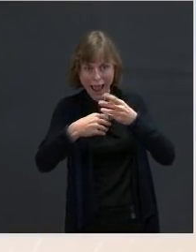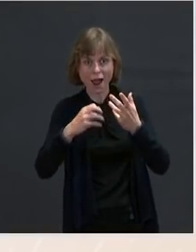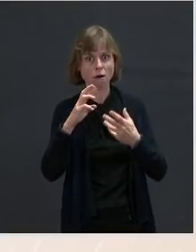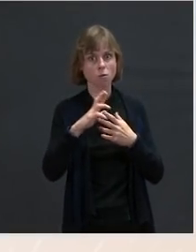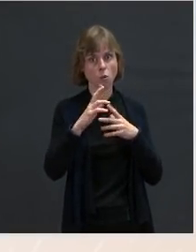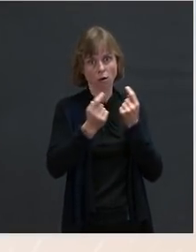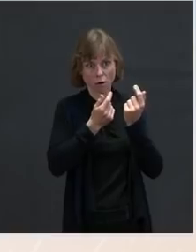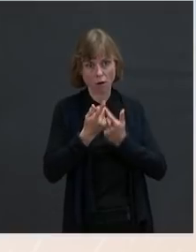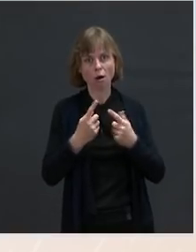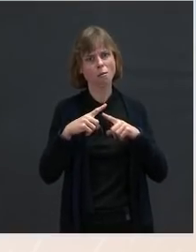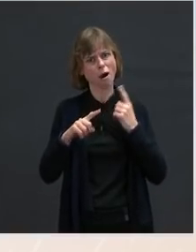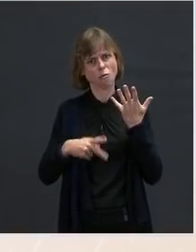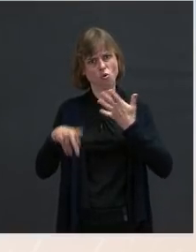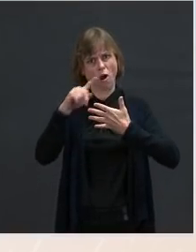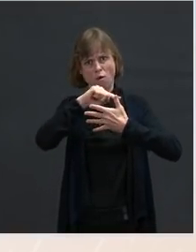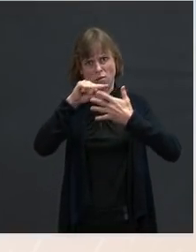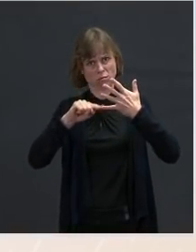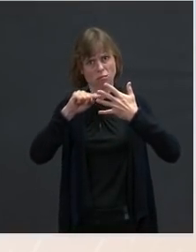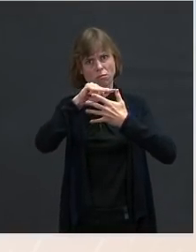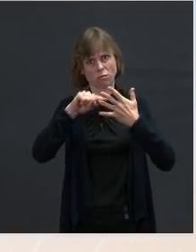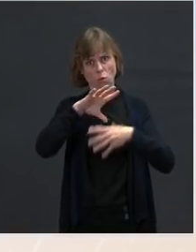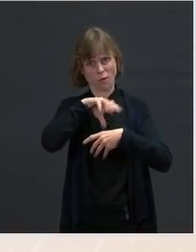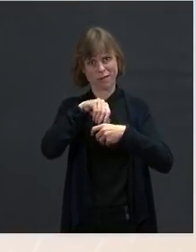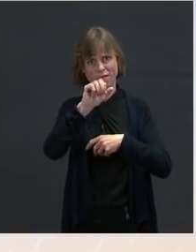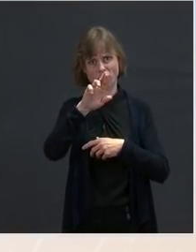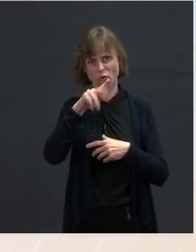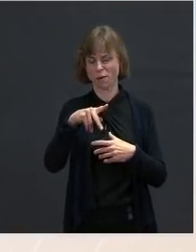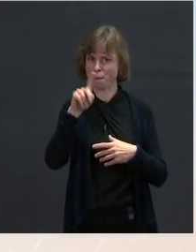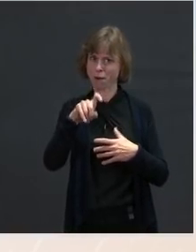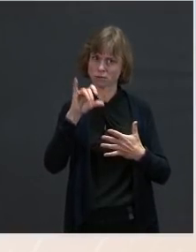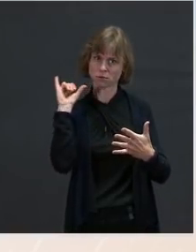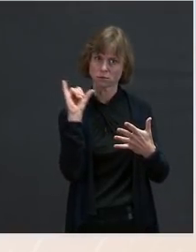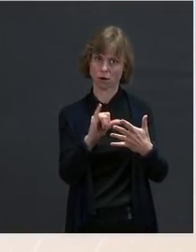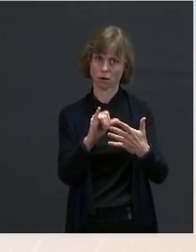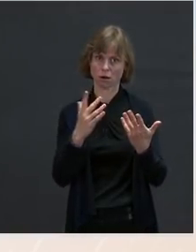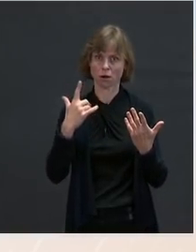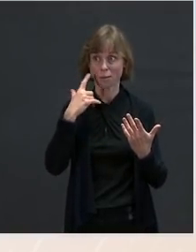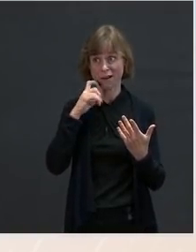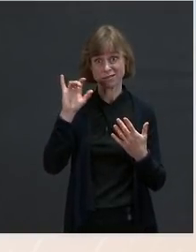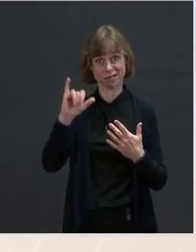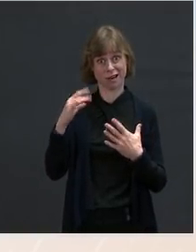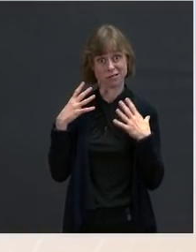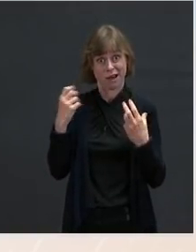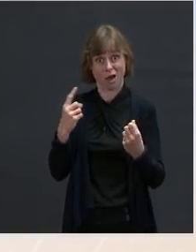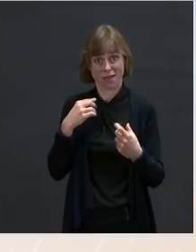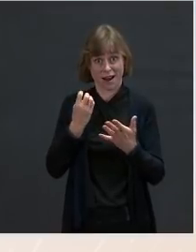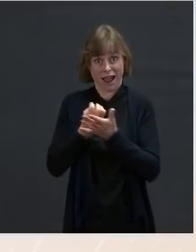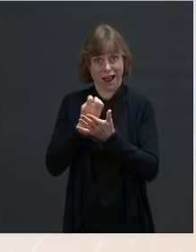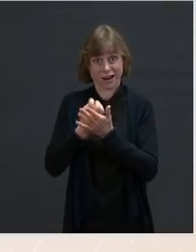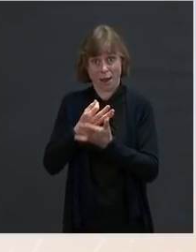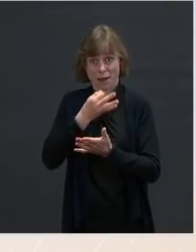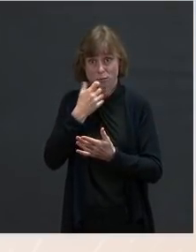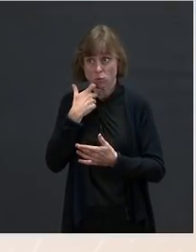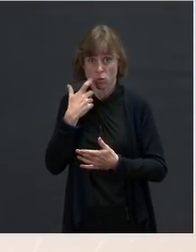because that's what he felt would meet the moment. That's what health and economic experts were telling him. But I don't have anything more for you beyond the --